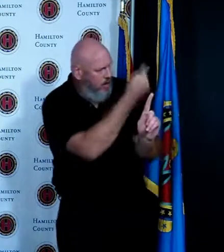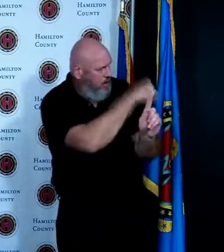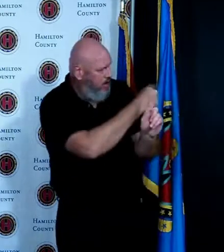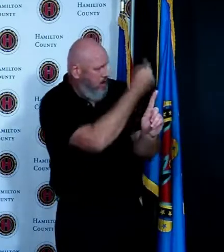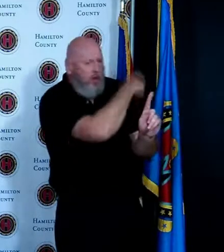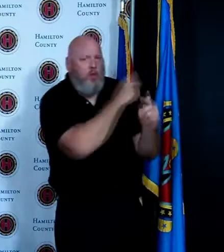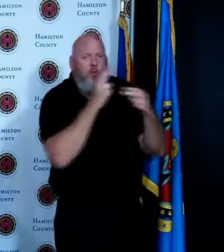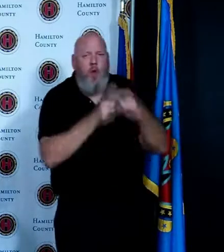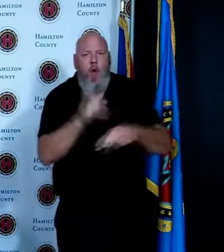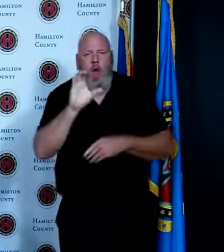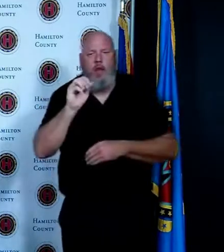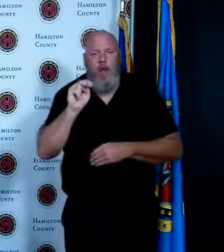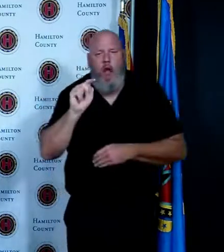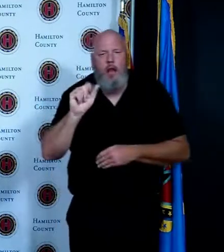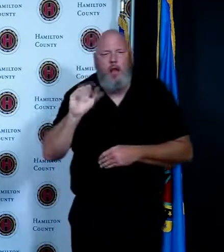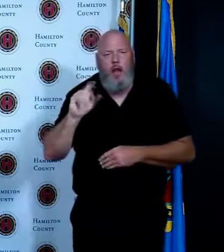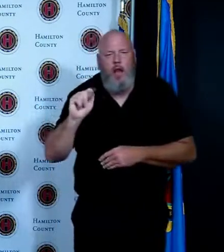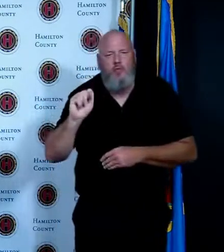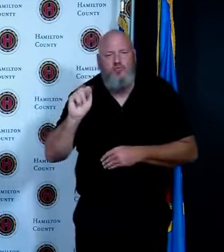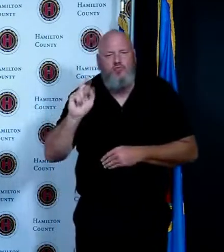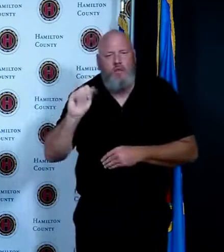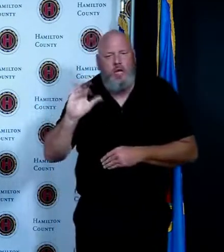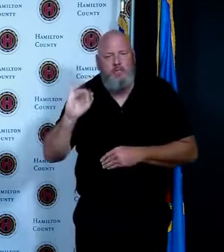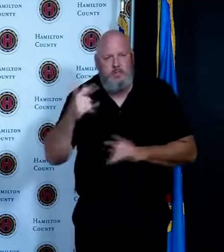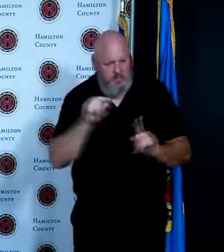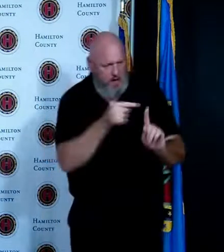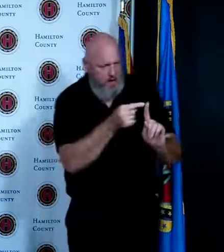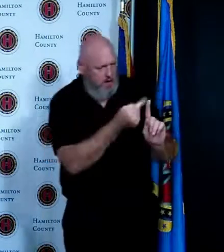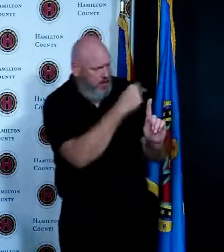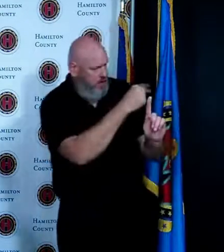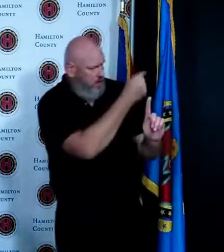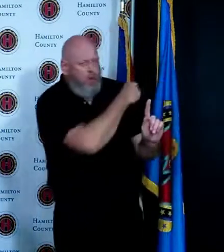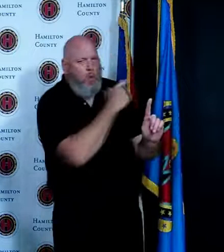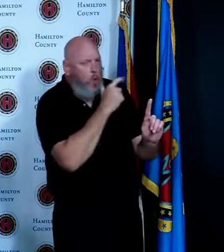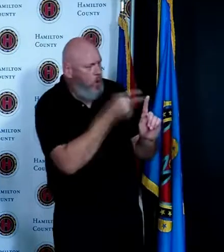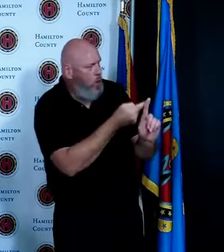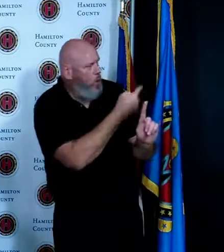minutes to discuss some of the data I've been sharing the are the reproductive